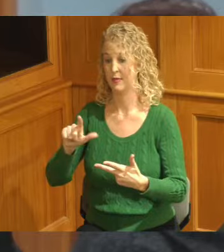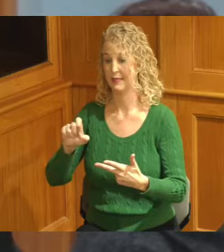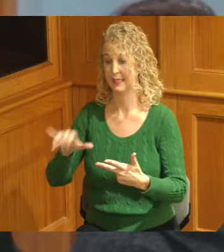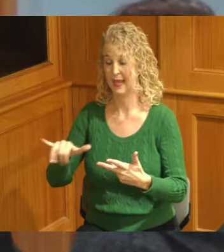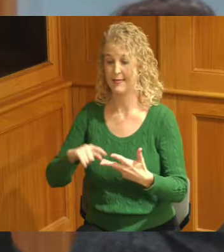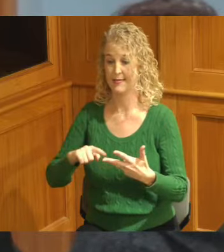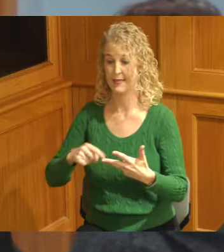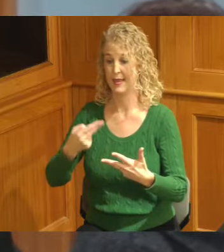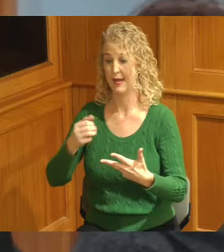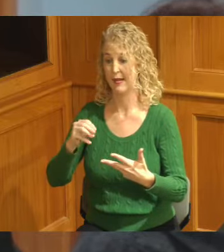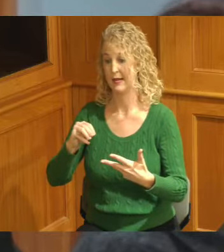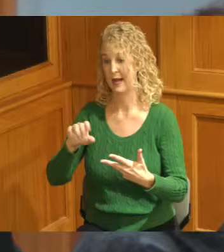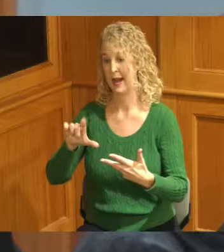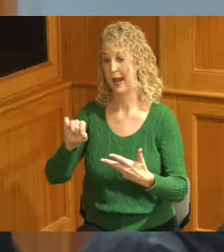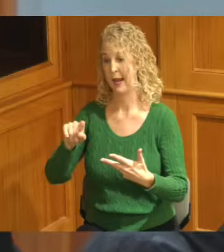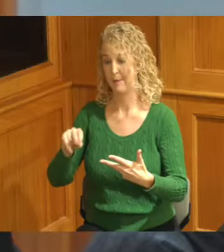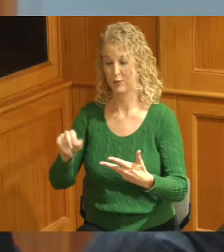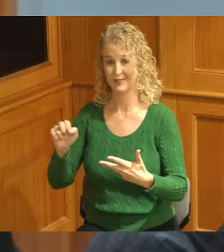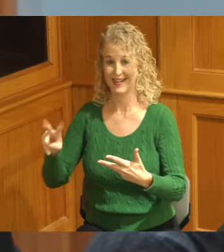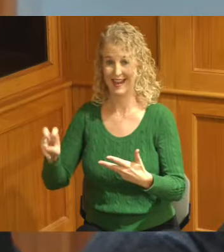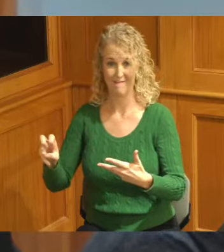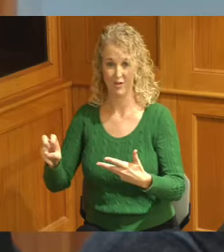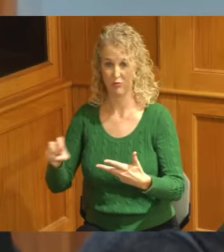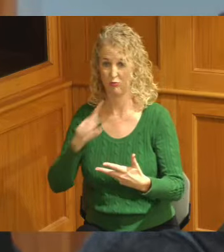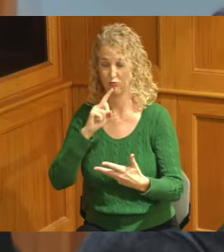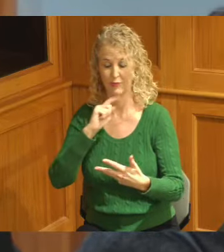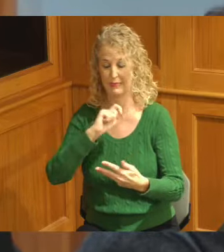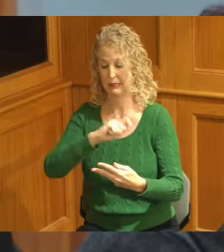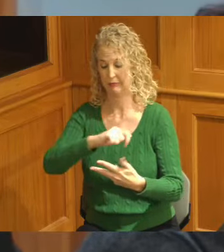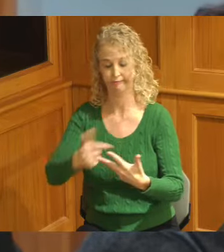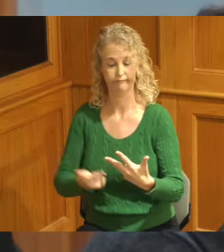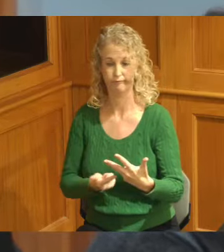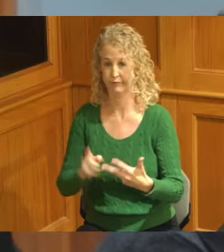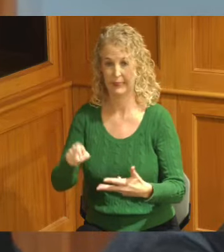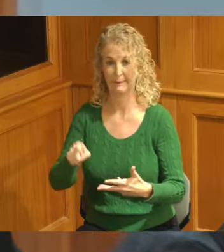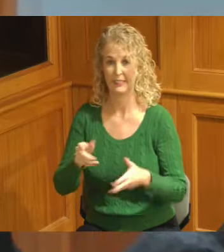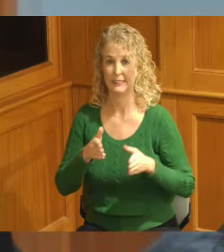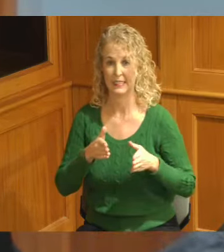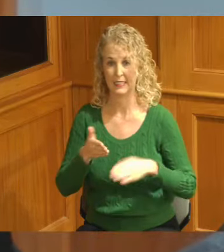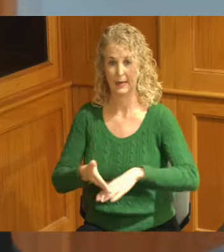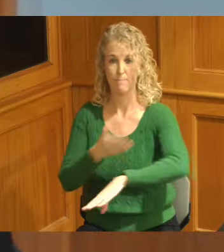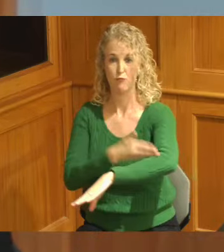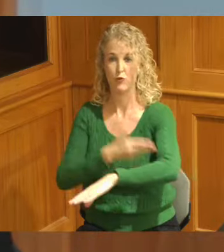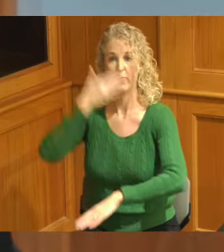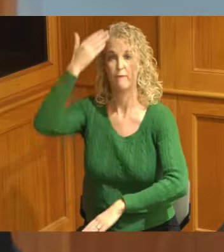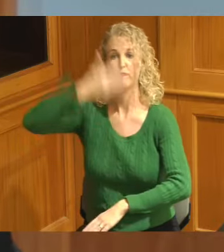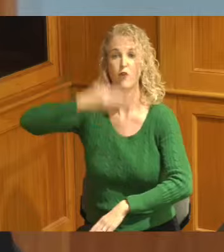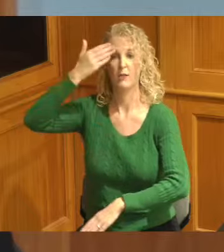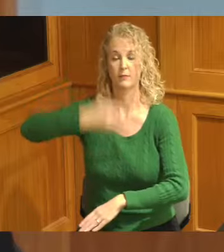quite spread out just to continue to invest in the appearance of those businesses. Okay,